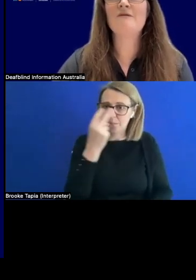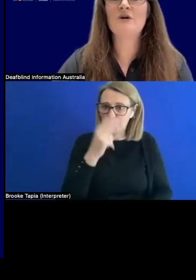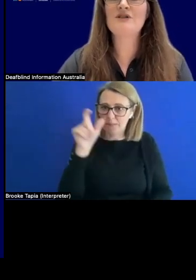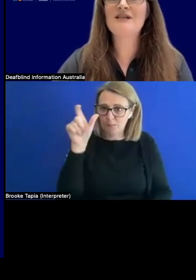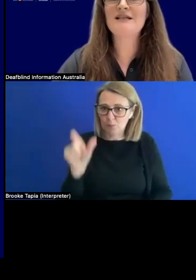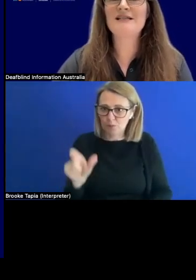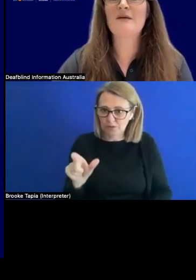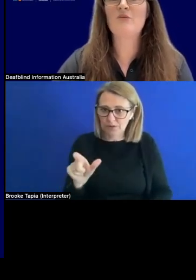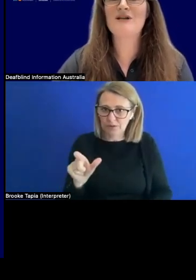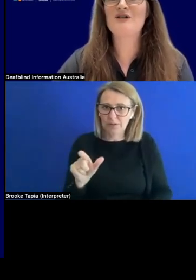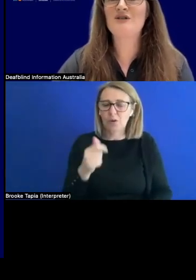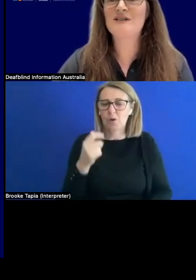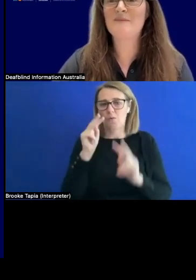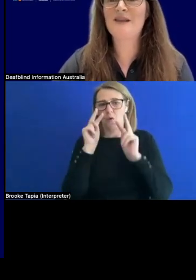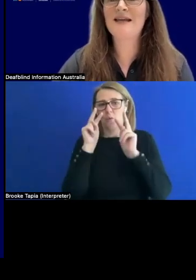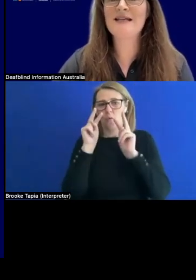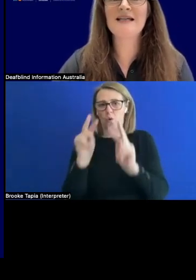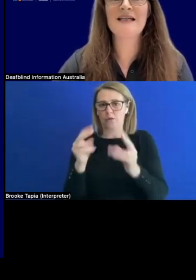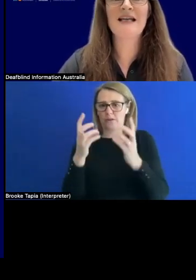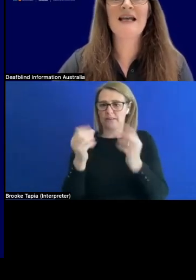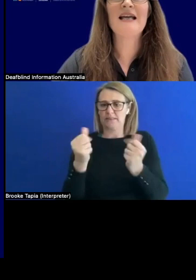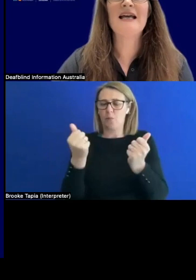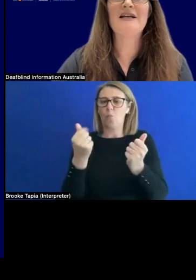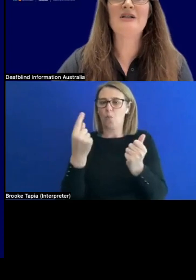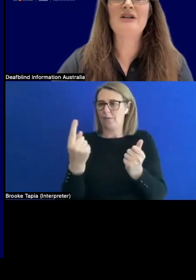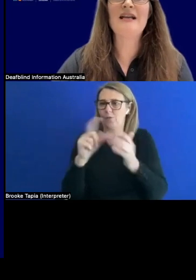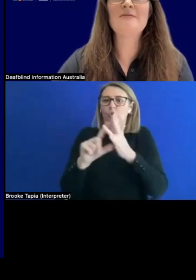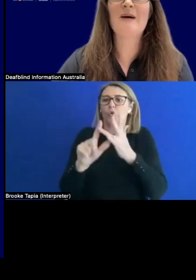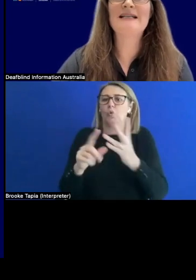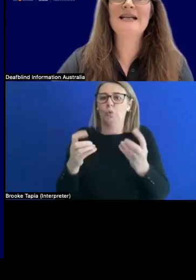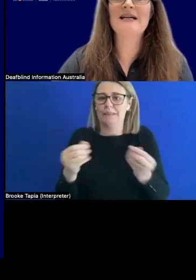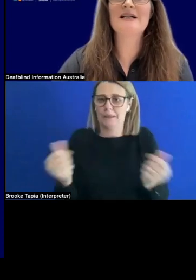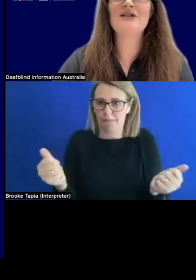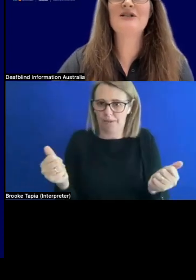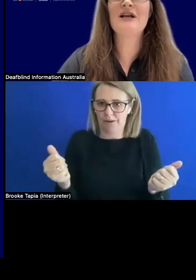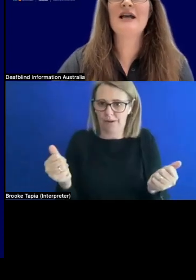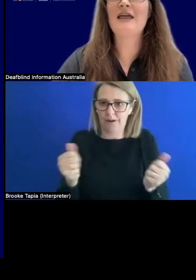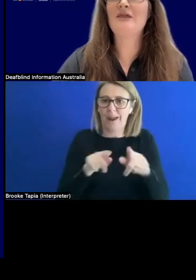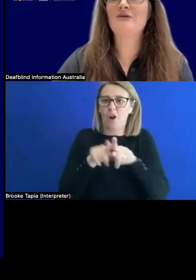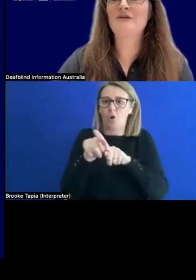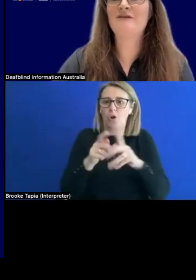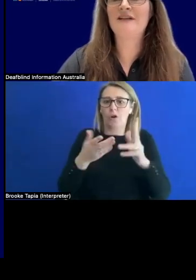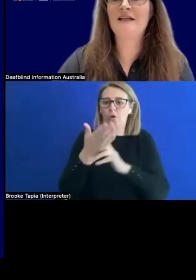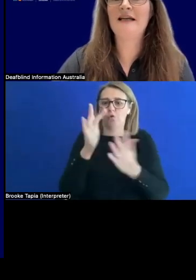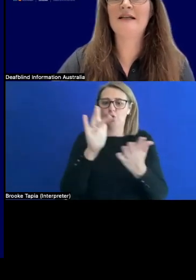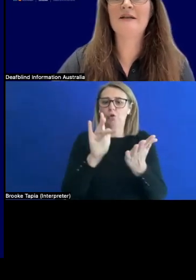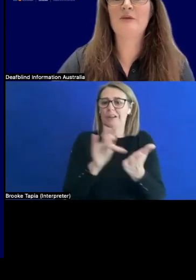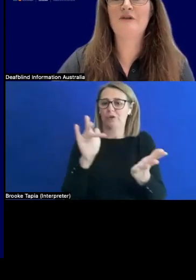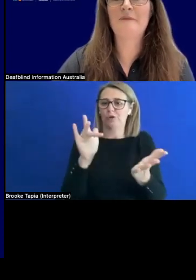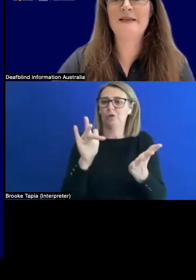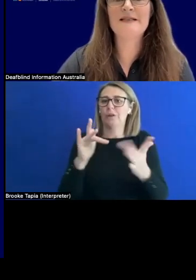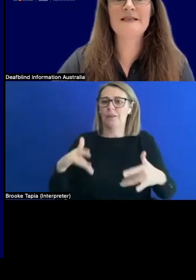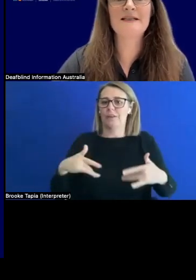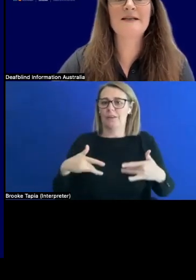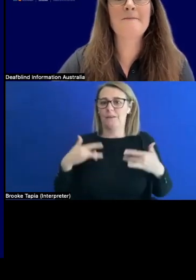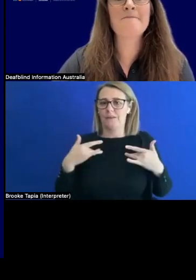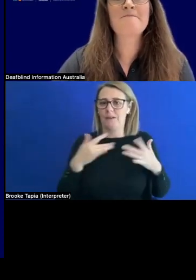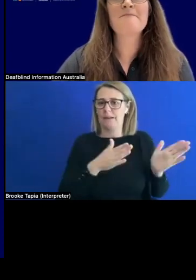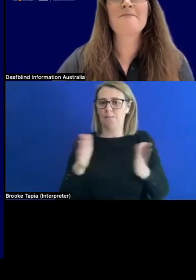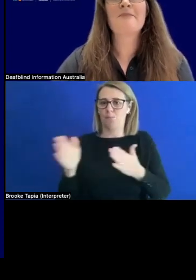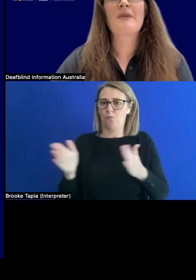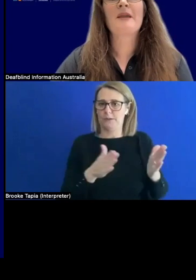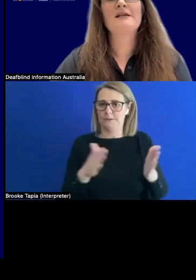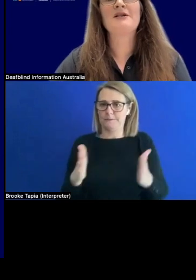of watching someone doing something and learning by touch and through feeling movement. So,